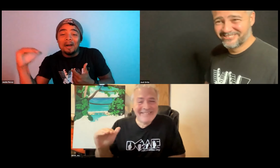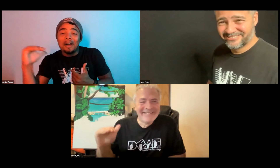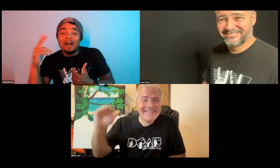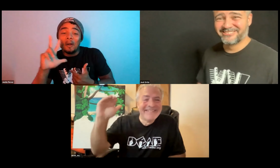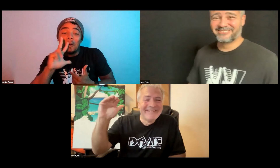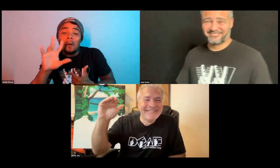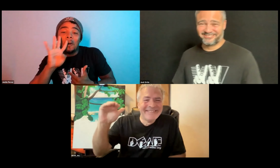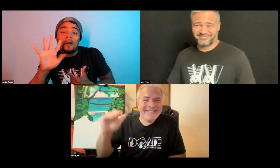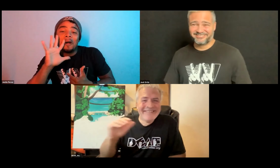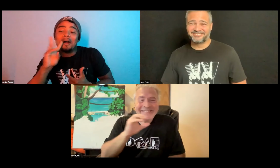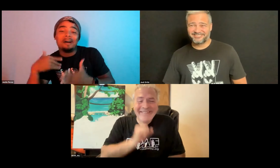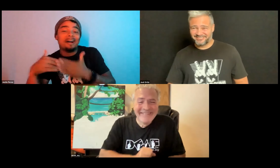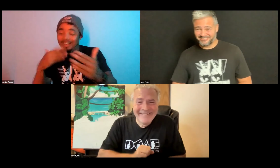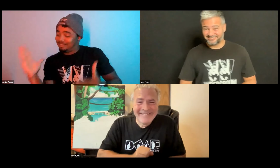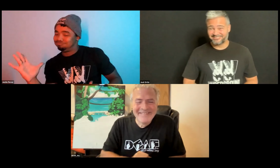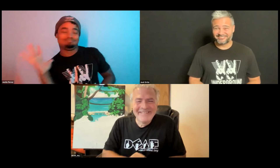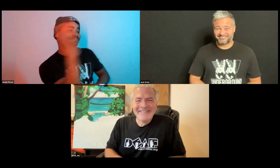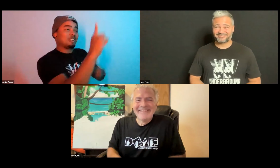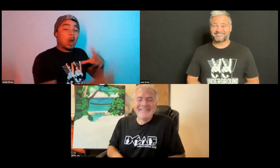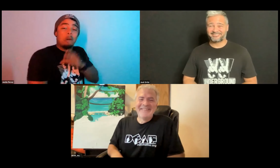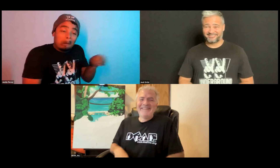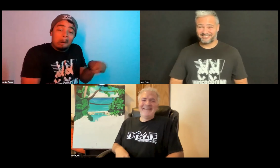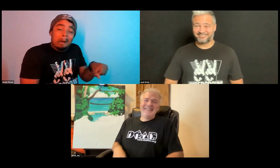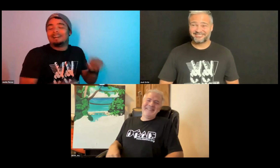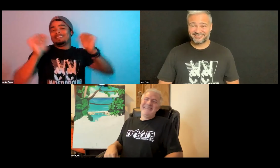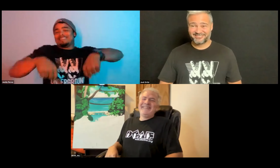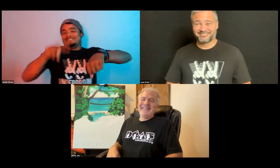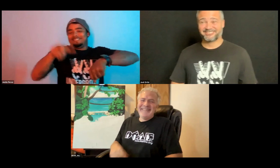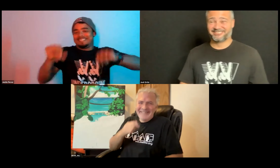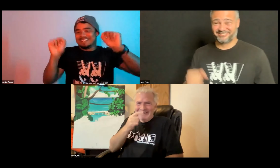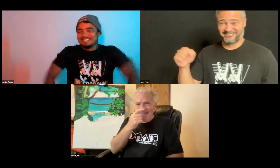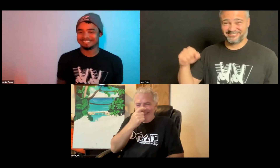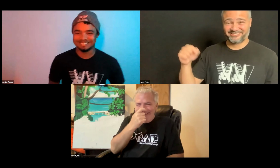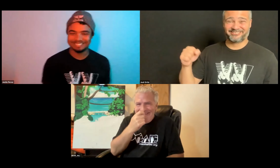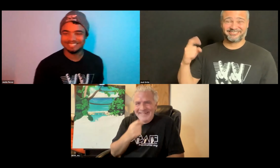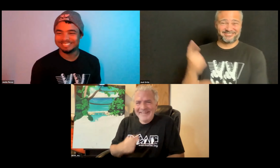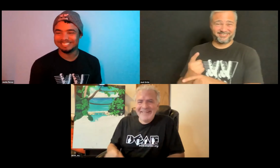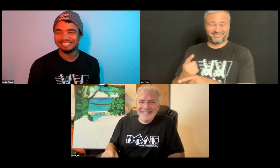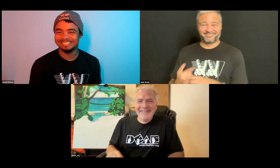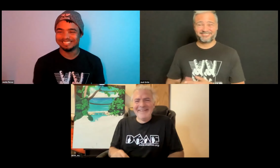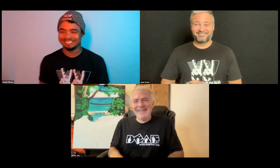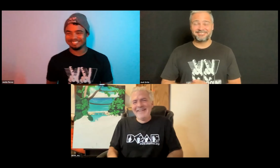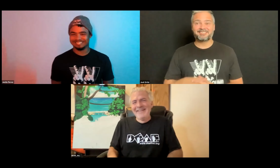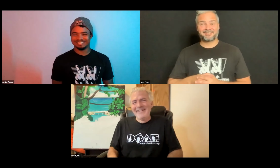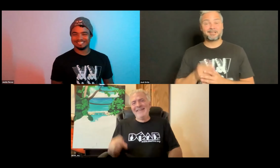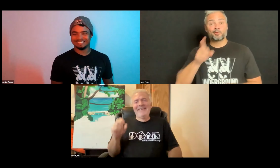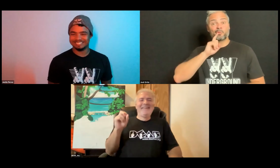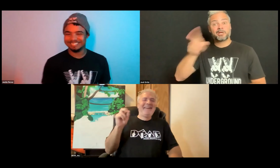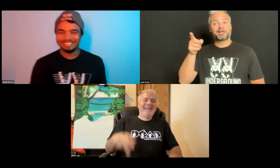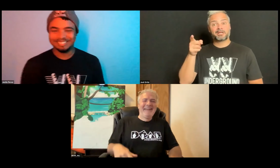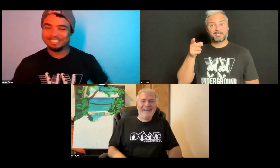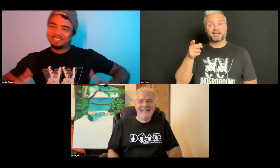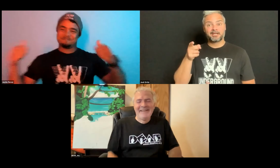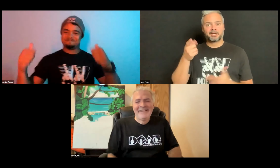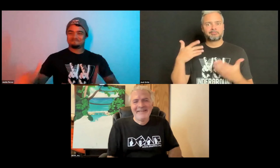You know, doesn't matter if you're a little kid, a three-year-old, four-year-old, anyone from little bitty kids to old people that have to use a cane!